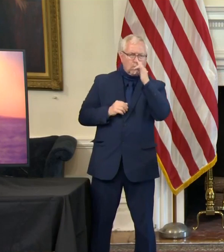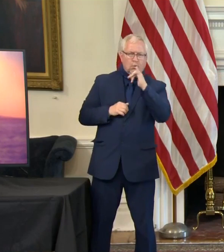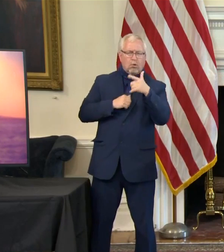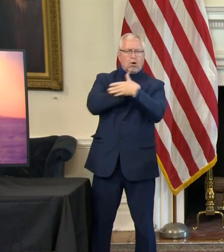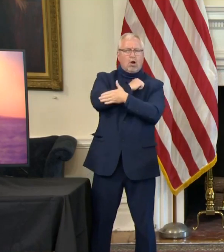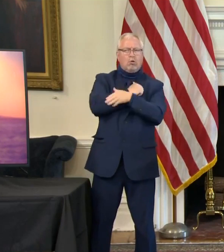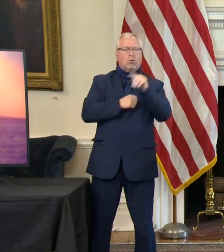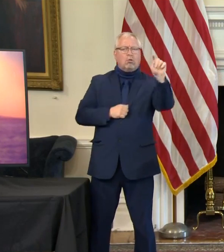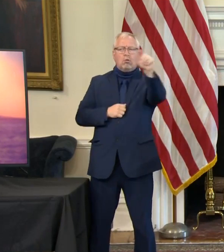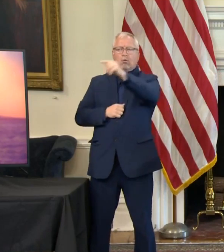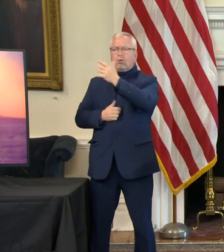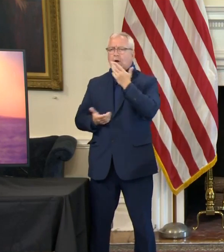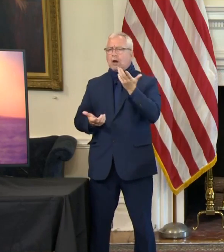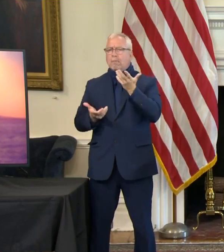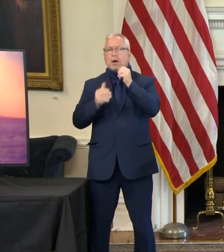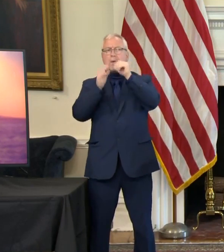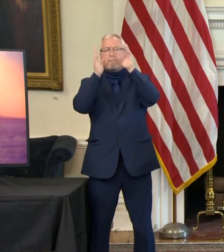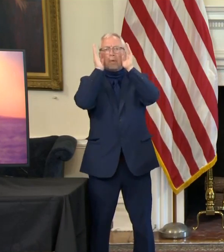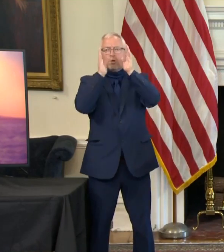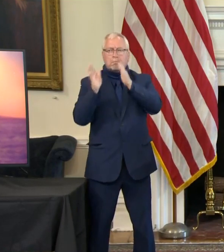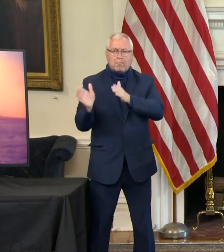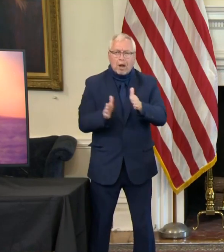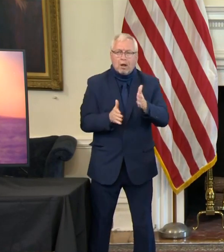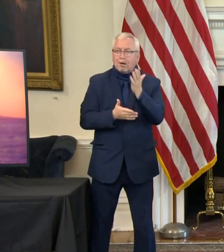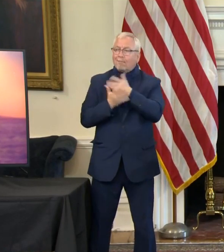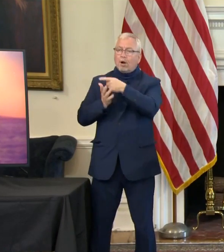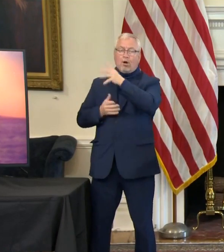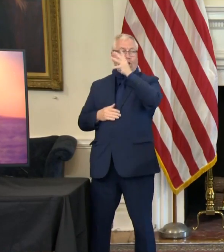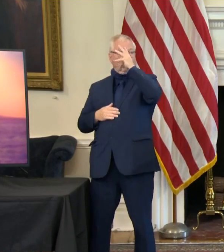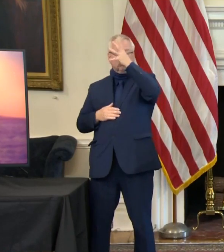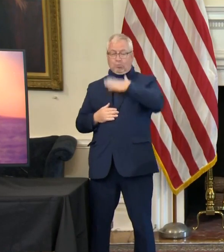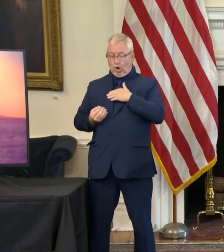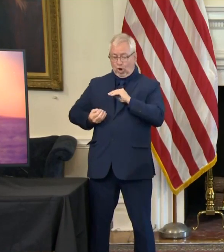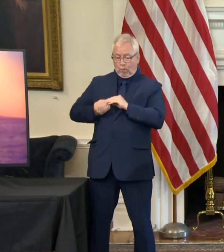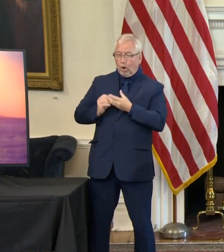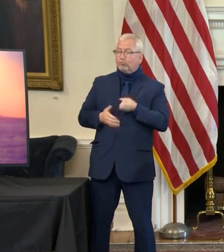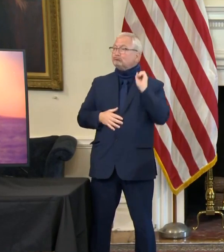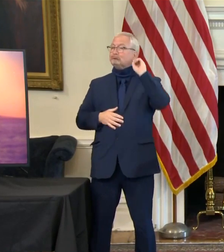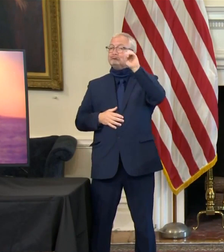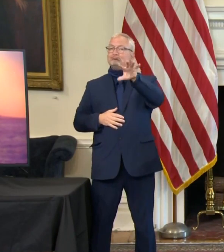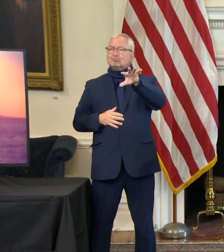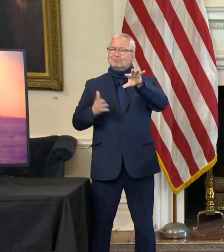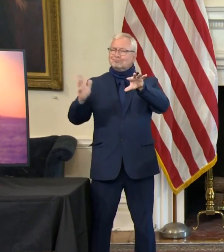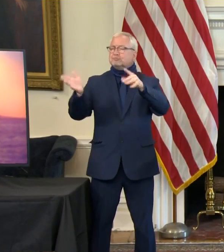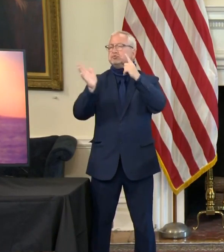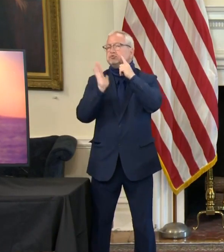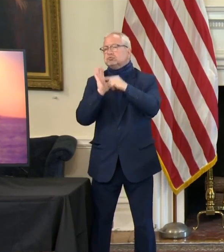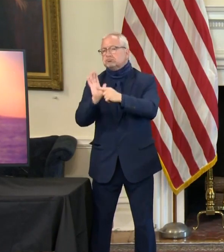COUNTY LEADERS ARE NOT REALLY PAYING ATTENTION TO THE STATE PLAN AND ARE KIND OF MAKING UP THEIR OWN METRICS.